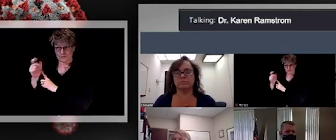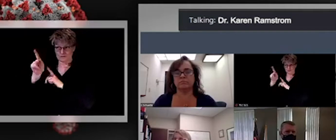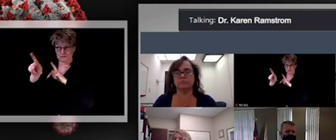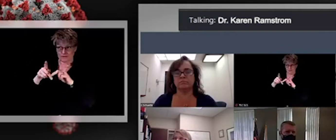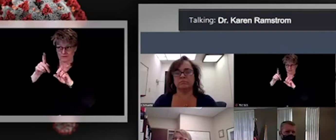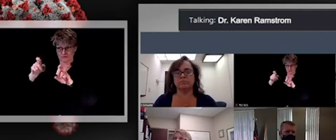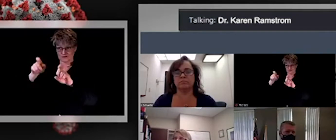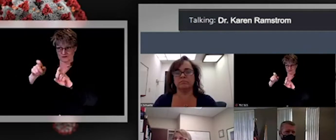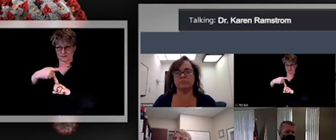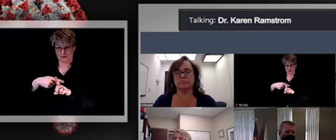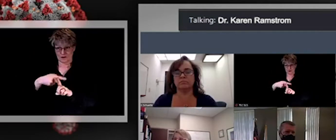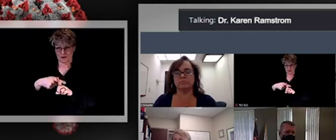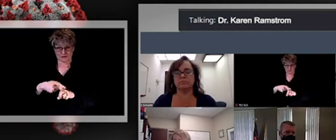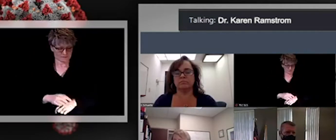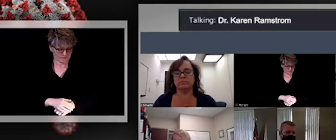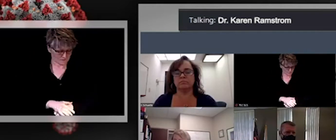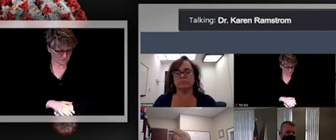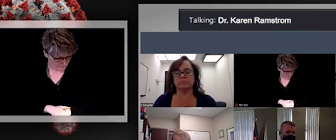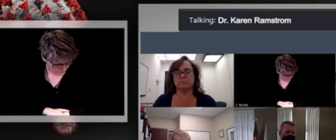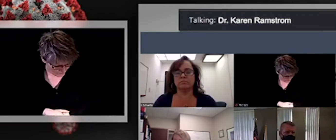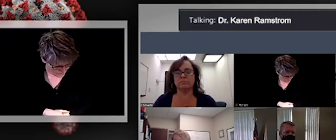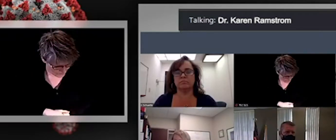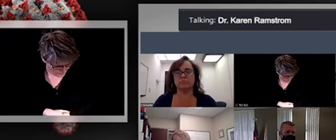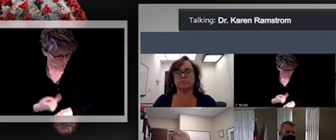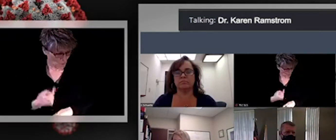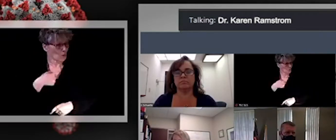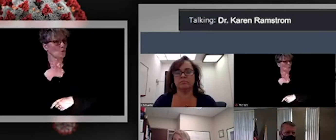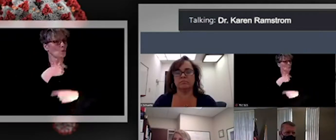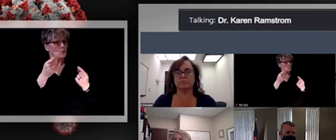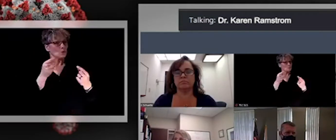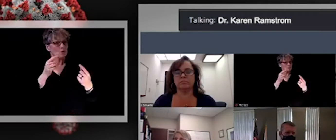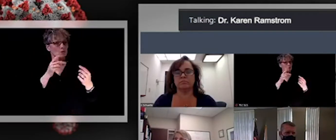have had the capacity talk to every individual that is reported to us. So, those are all